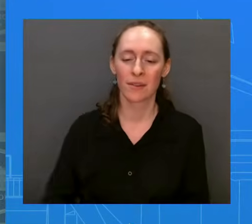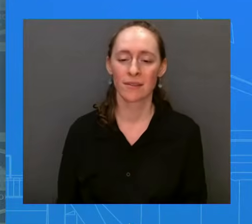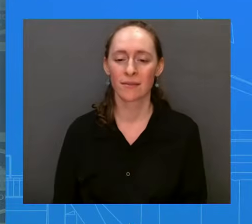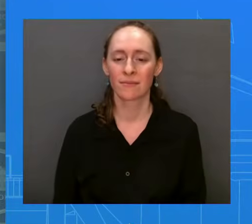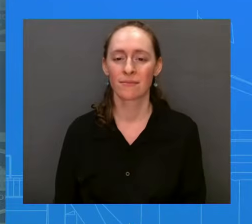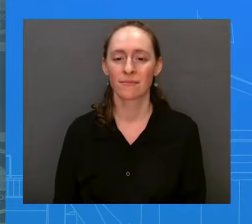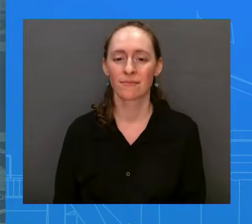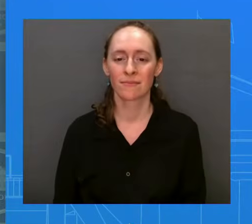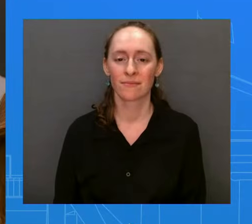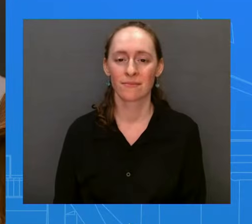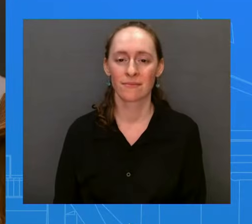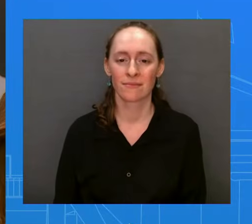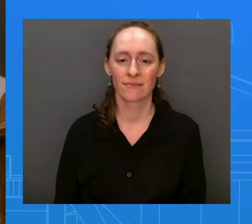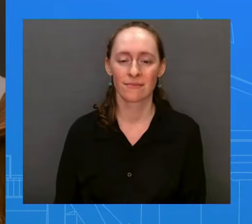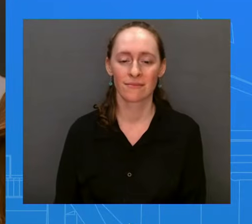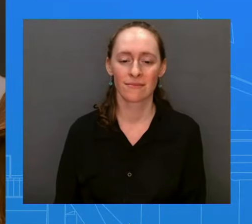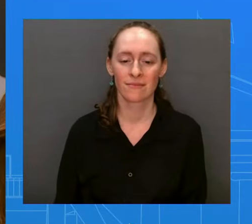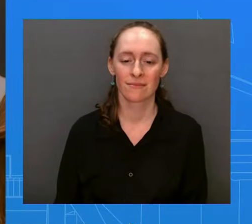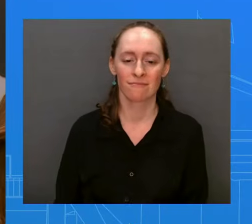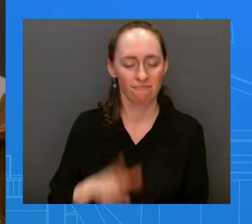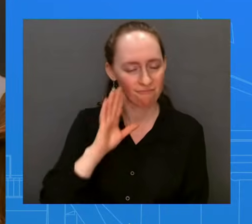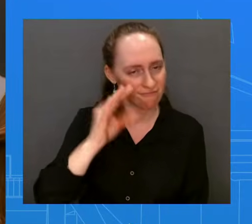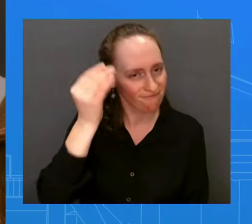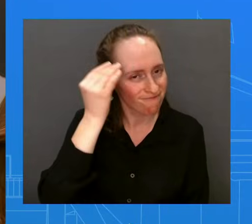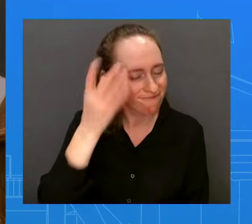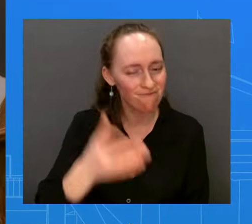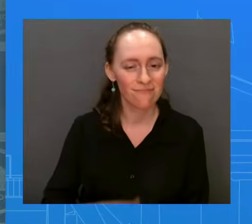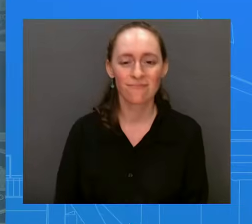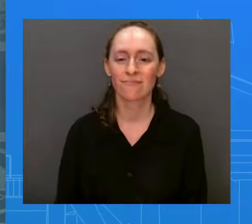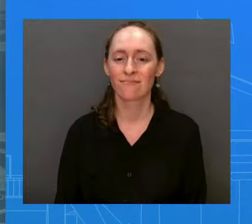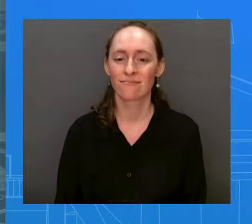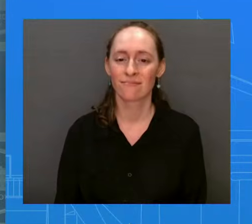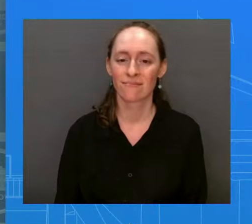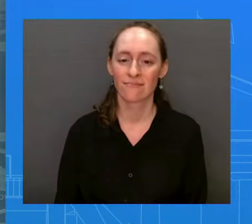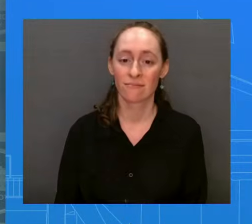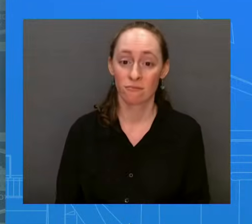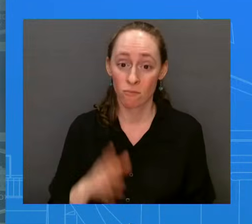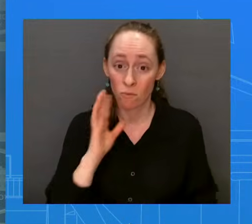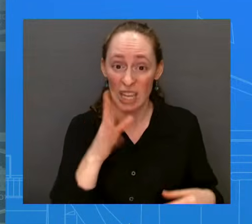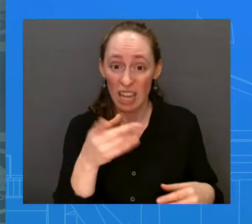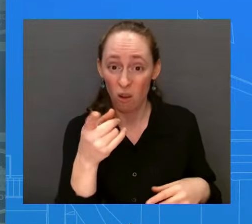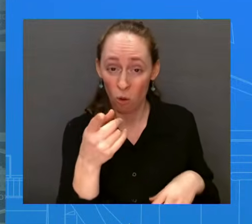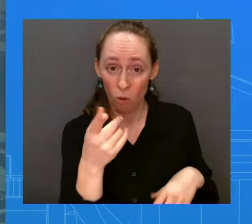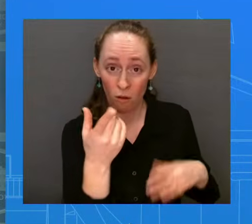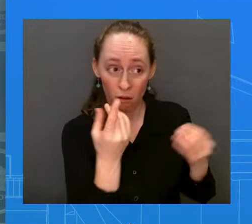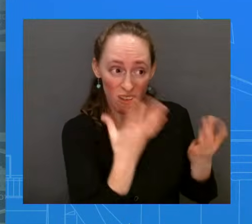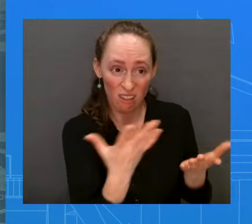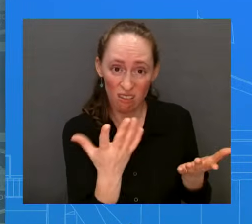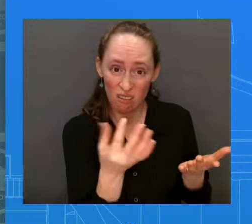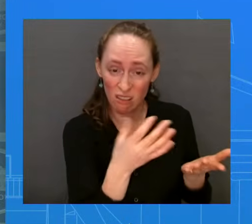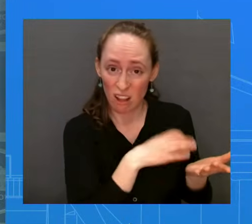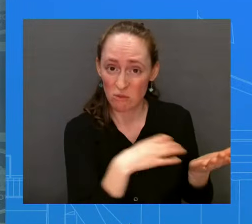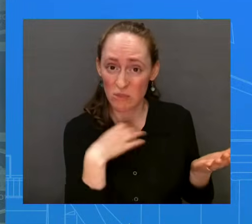The Press: Will you brief Congress this week? Mr. Kirby: There have been briefings as early as late last week, and we do fully expect